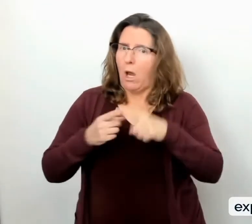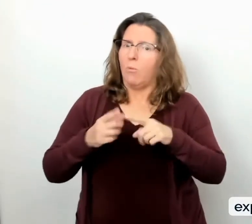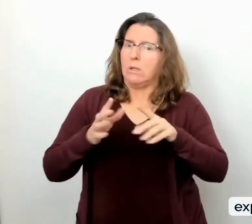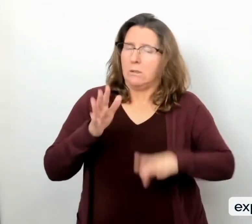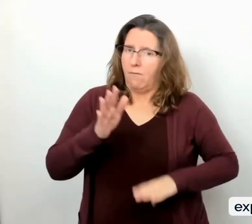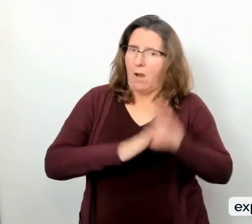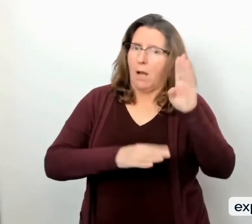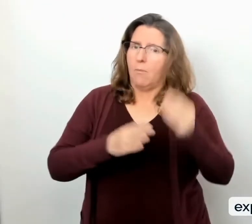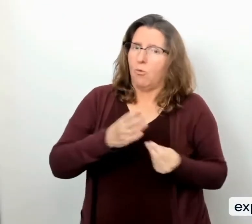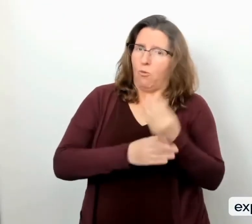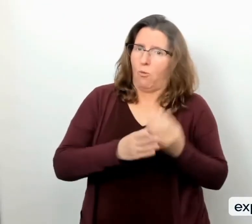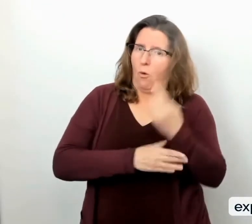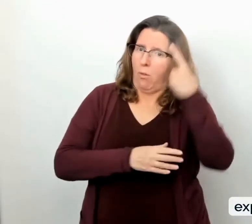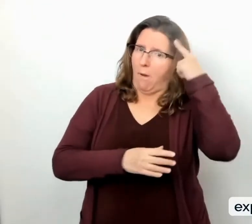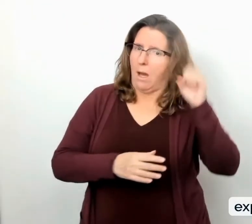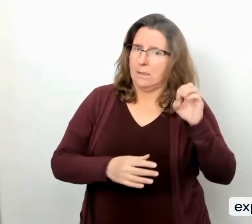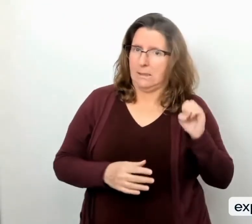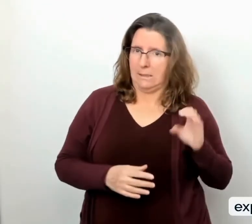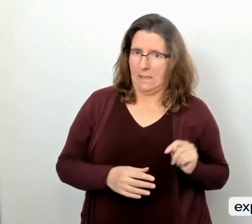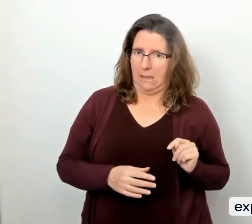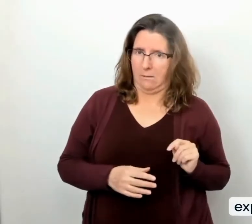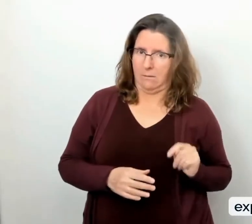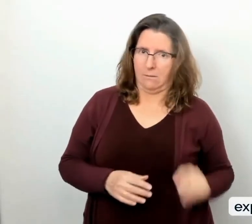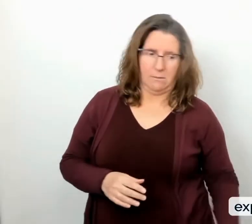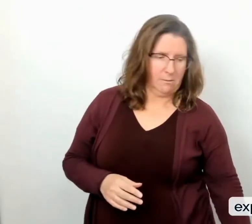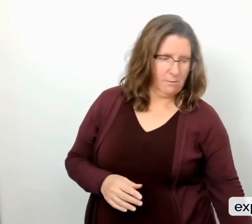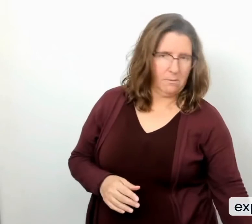to a growth mindset.